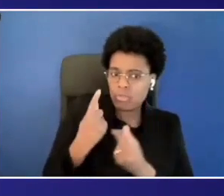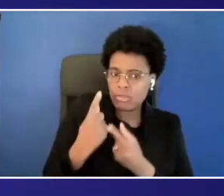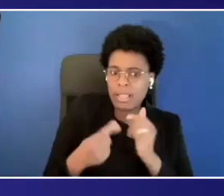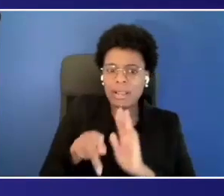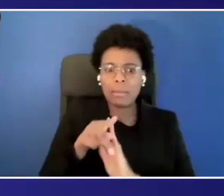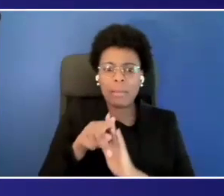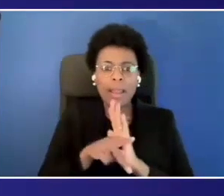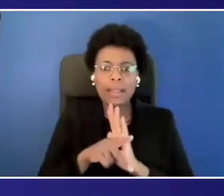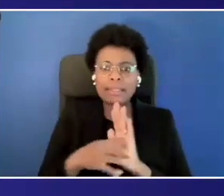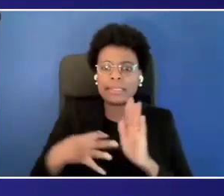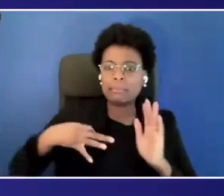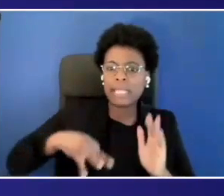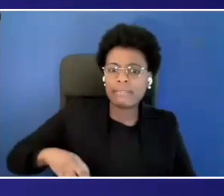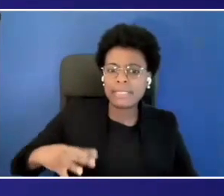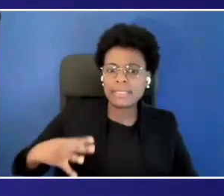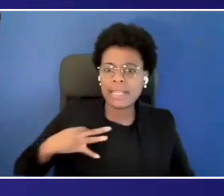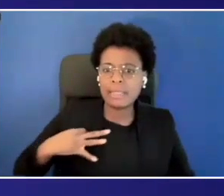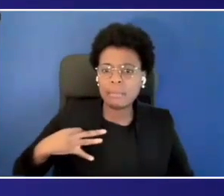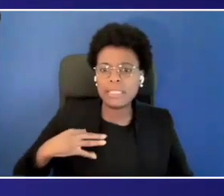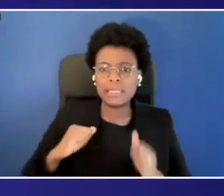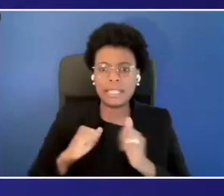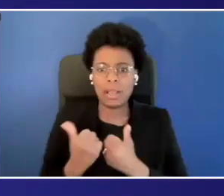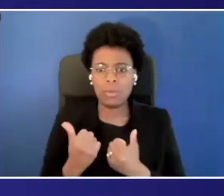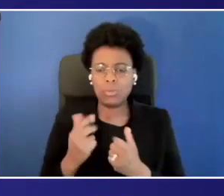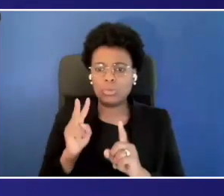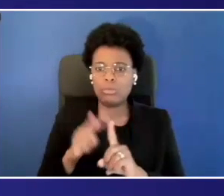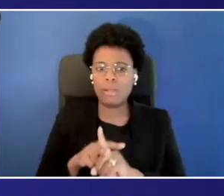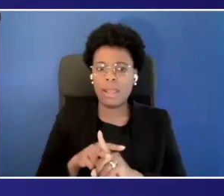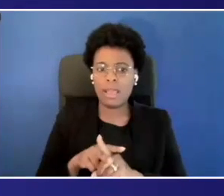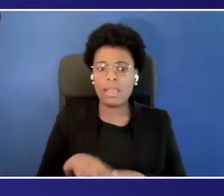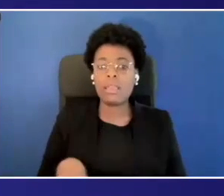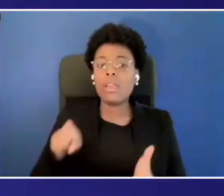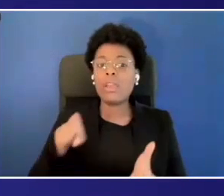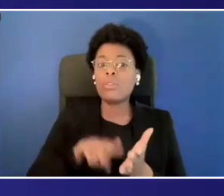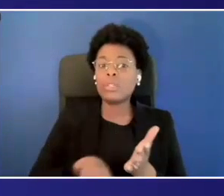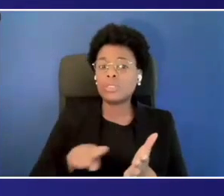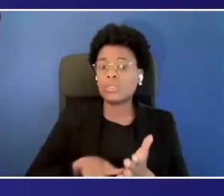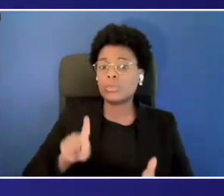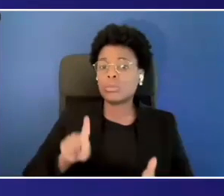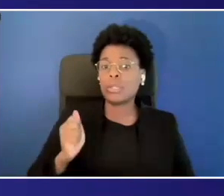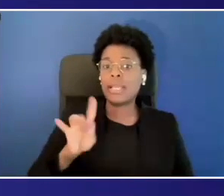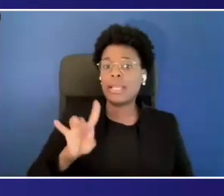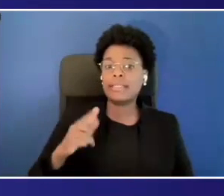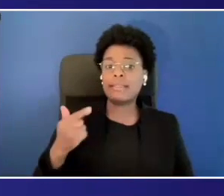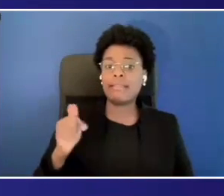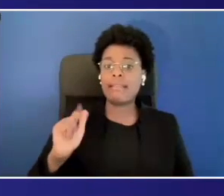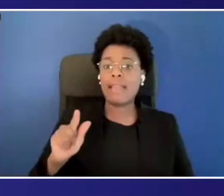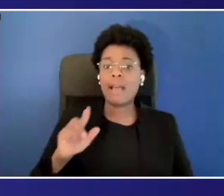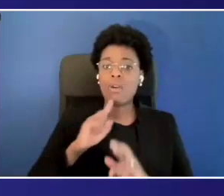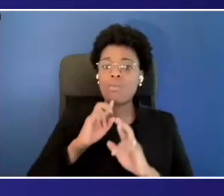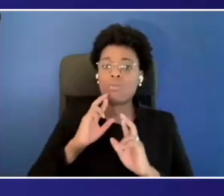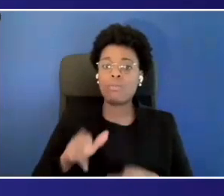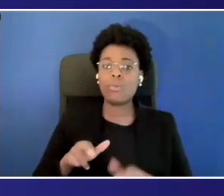Research including a 2018 GAL report, shows that the public service load forgiveness or PSLF.